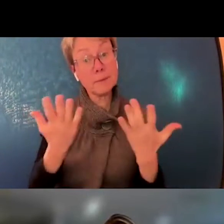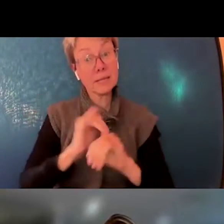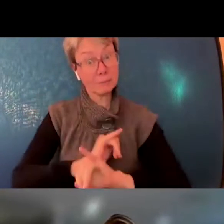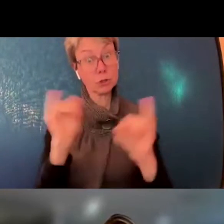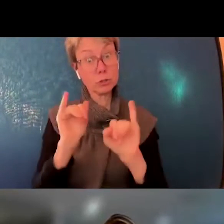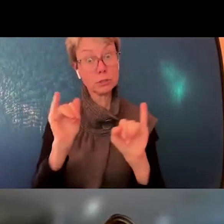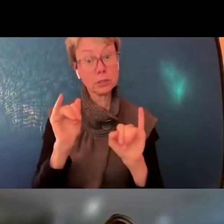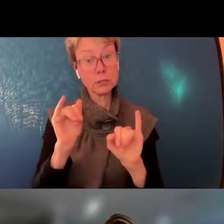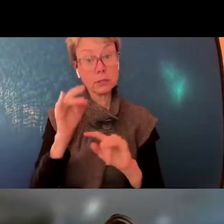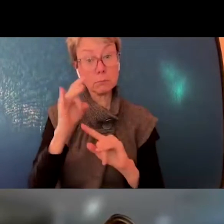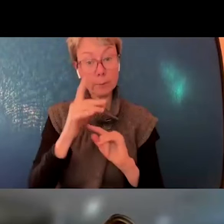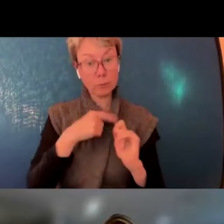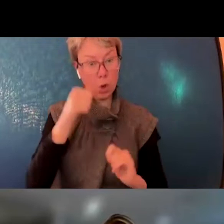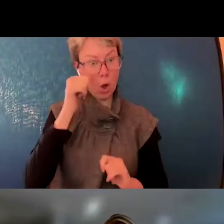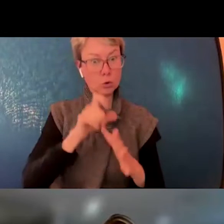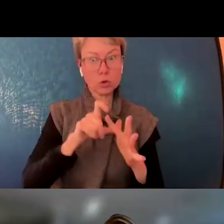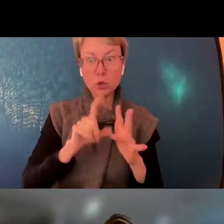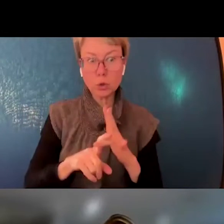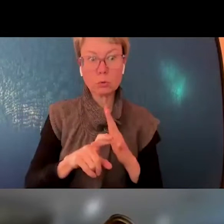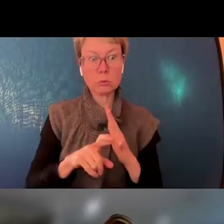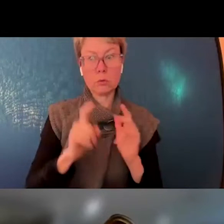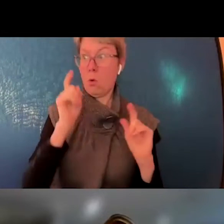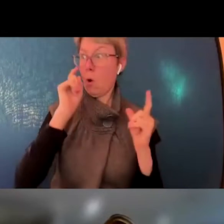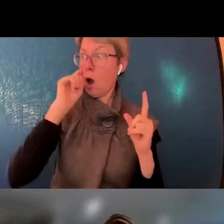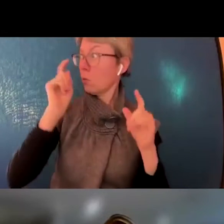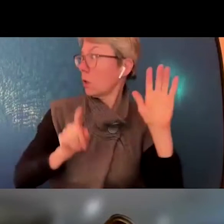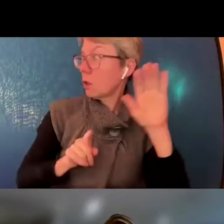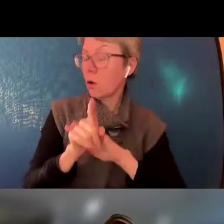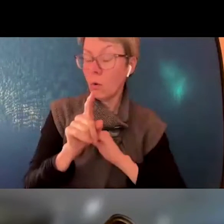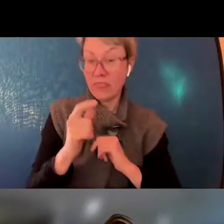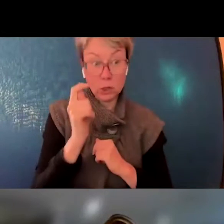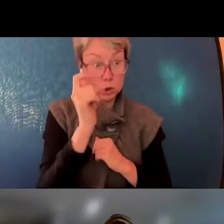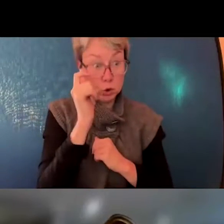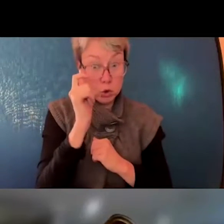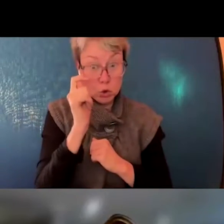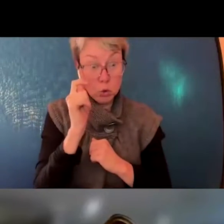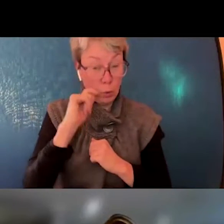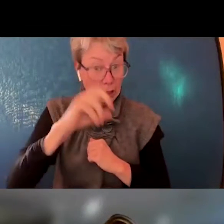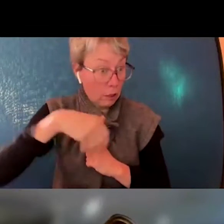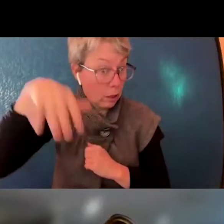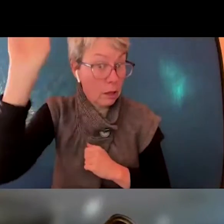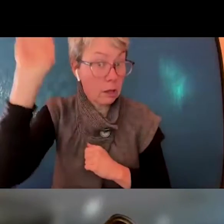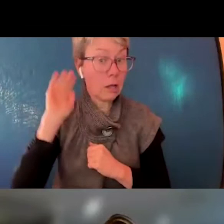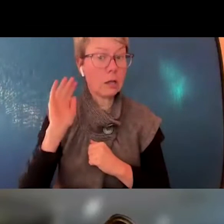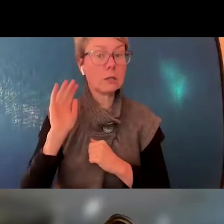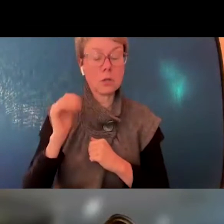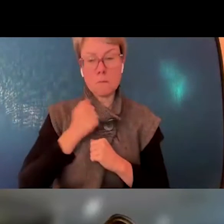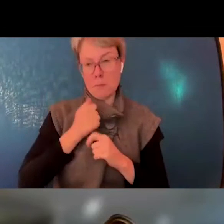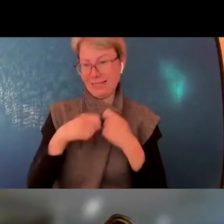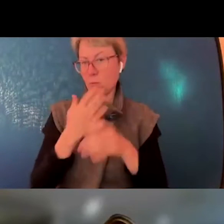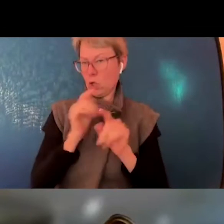do if they're worried about this or to get help if it's about to happen so that's what my team does